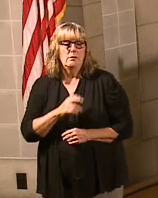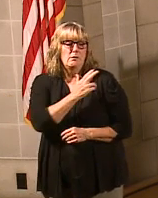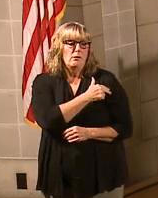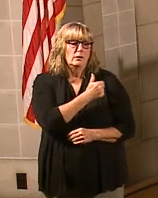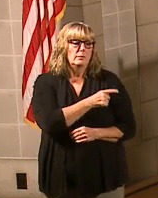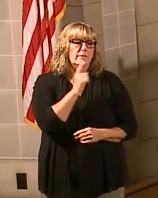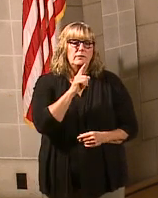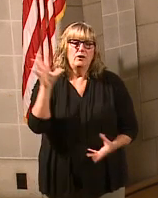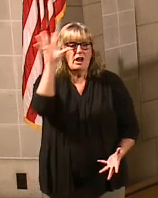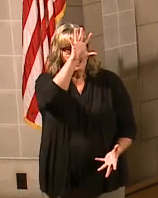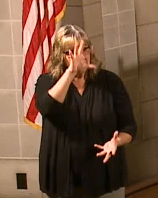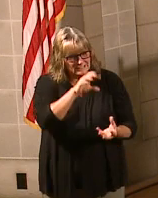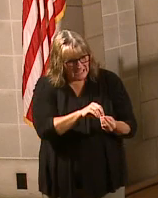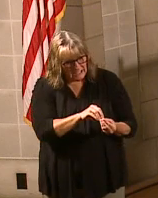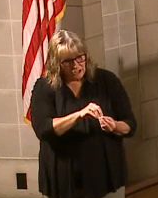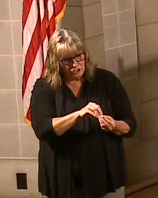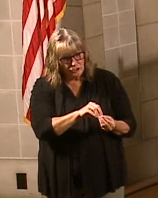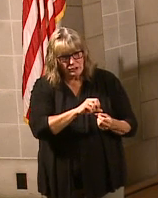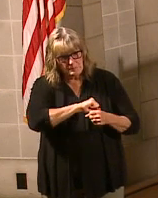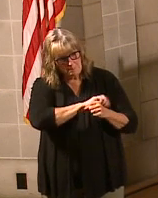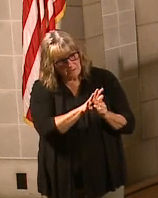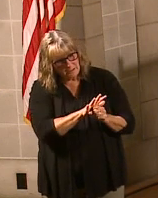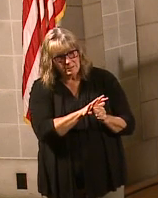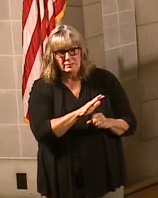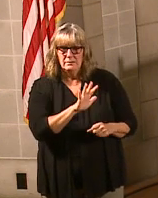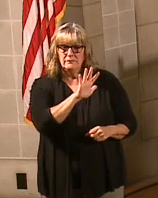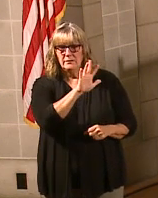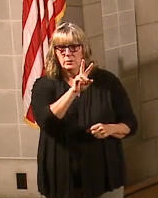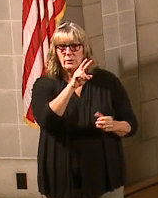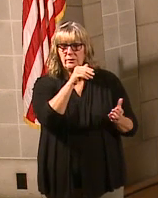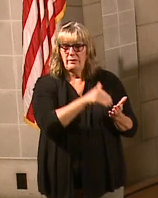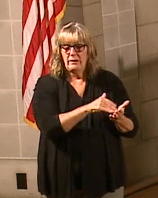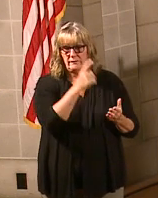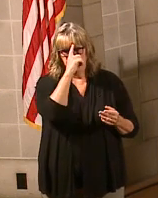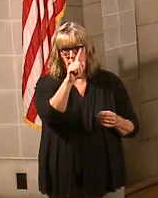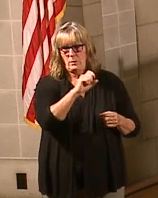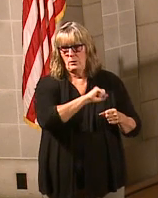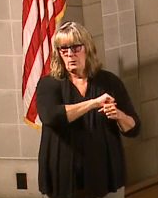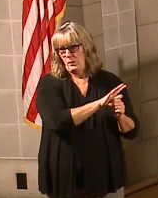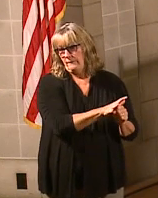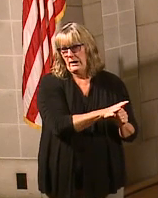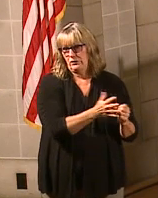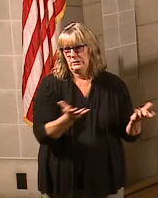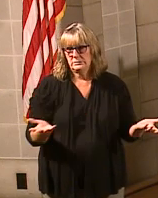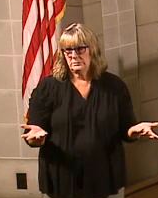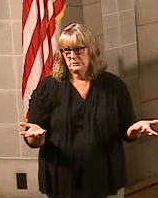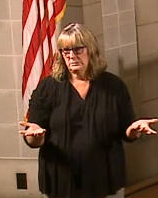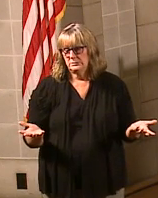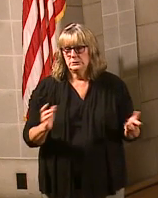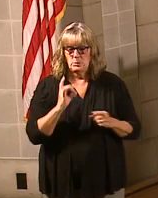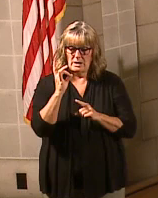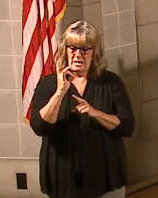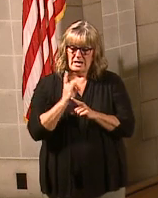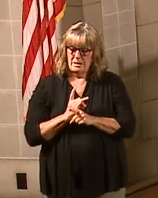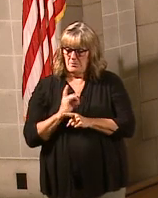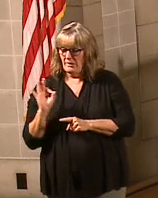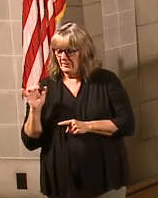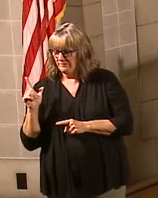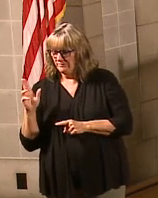HOSPITALIZATIONS AMONG PEDIATRIC PATIENTS FOR THE FLU AND THE